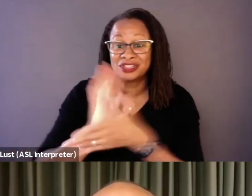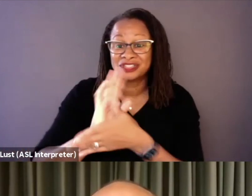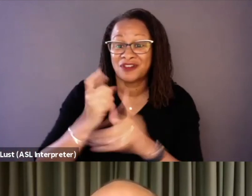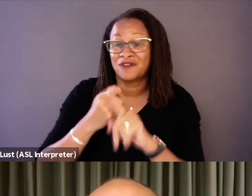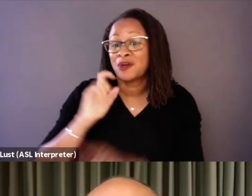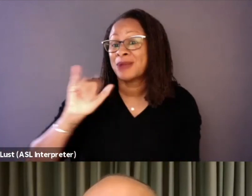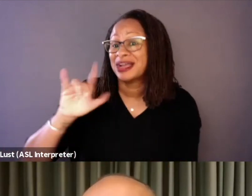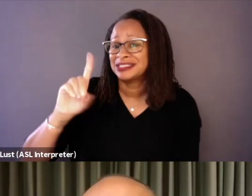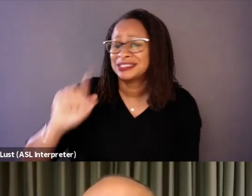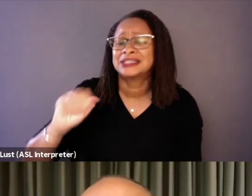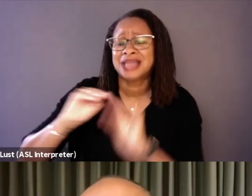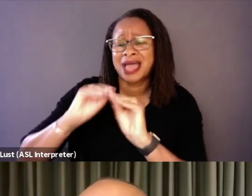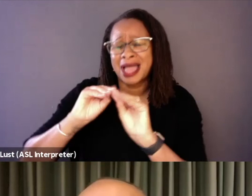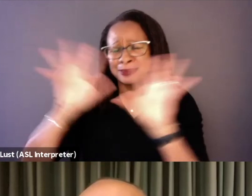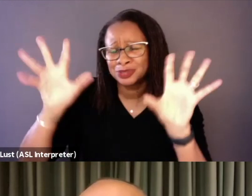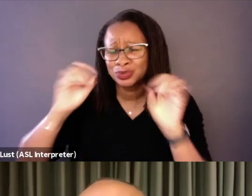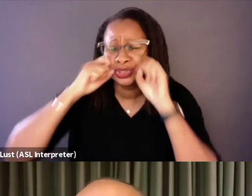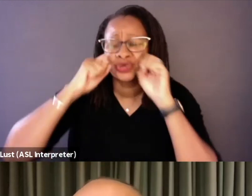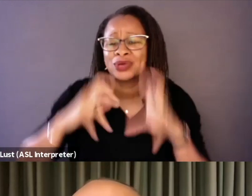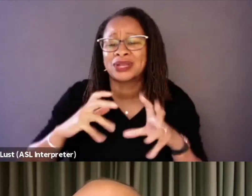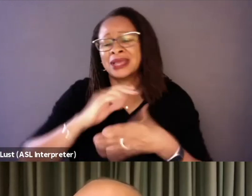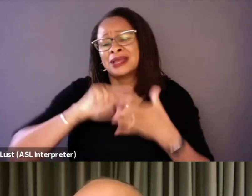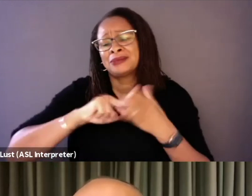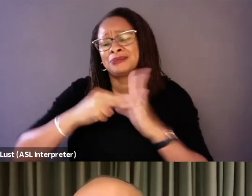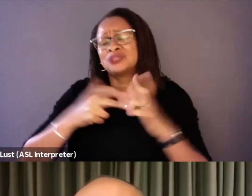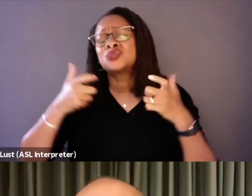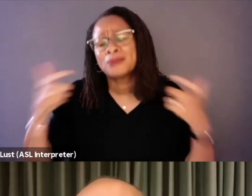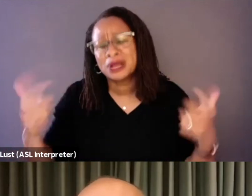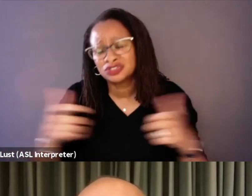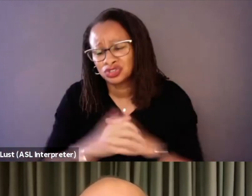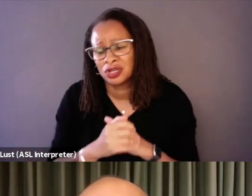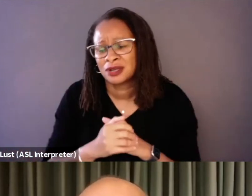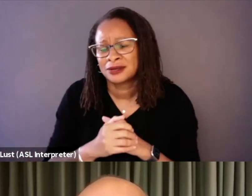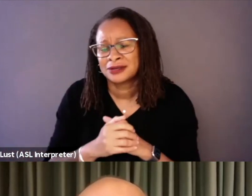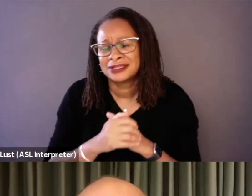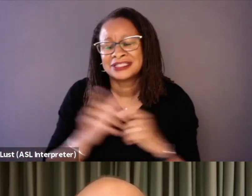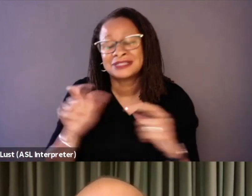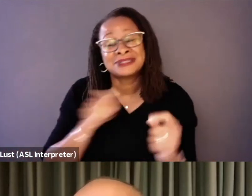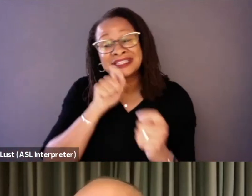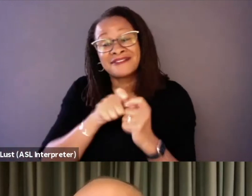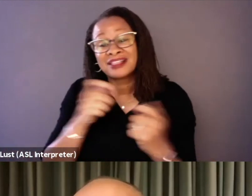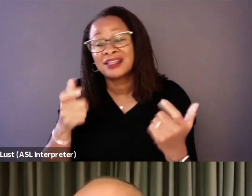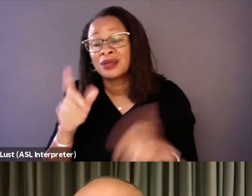is absolutely incredible and it means such a lot especially where it is hard,